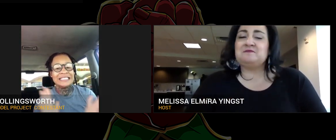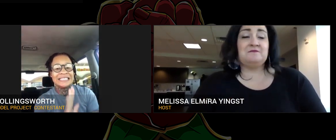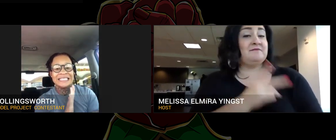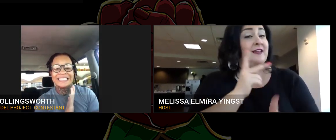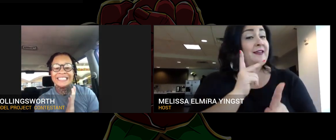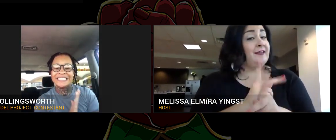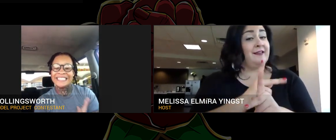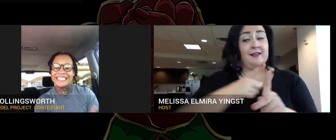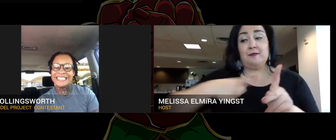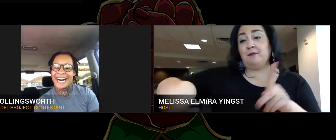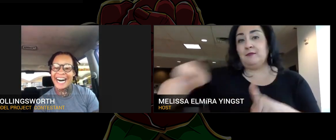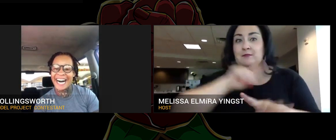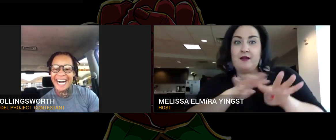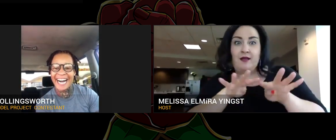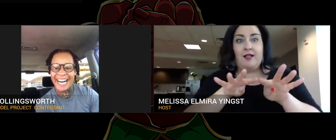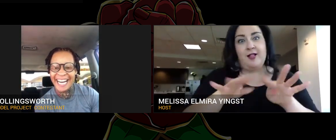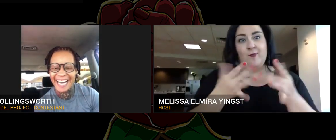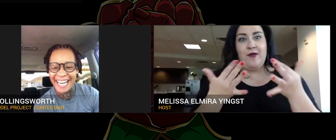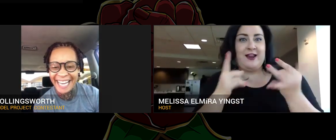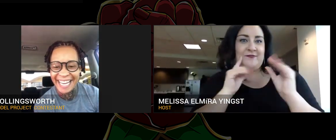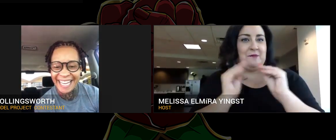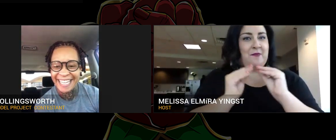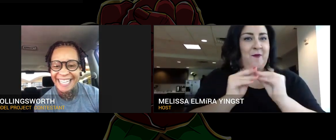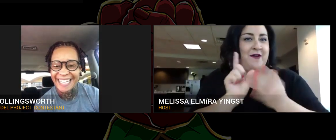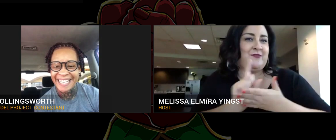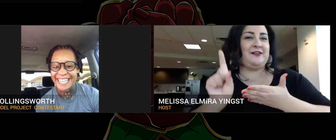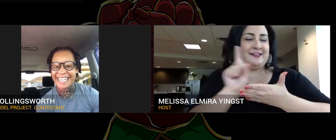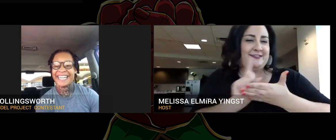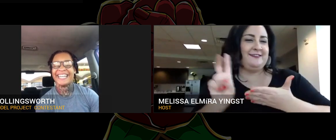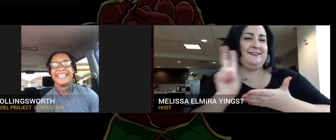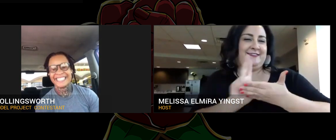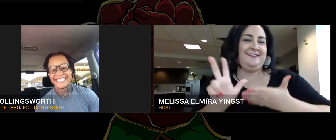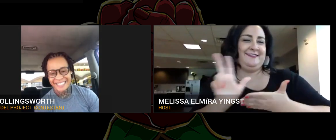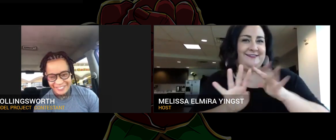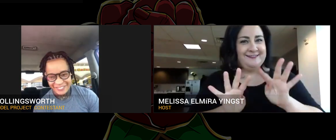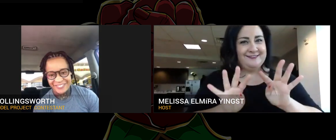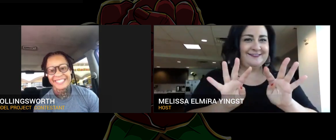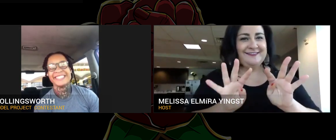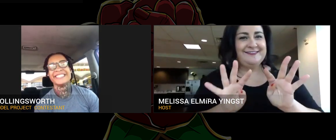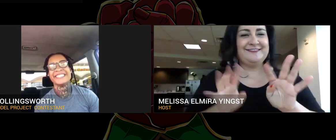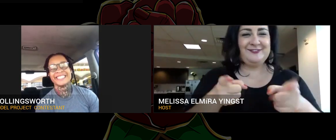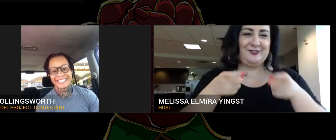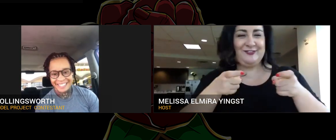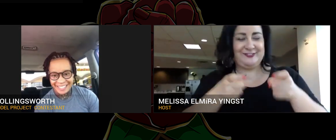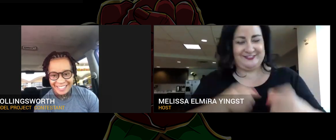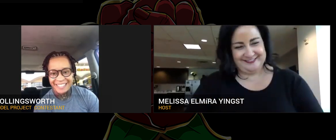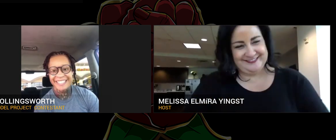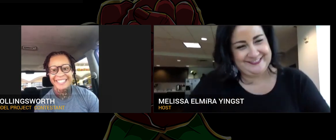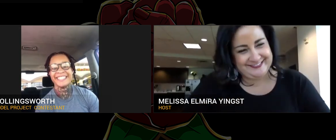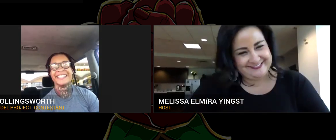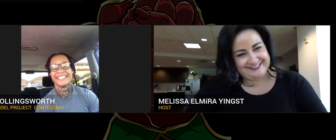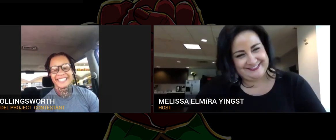Keeps us wanting more while watching it weekly.